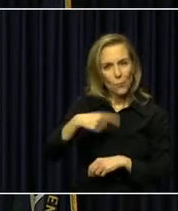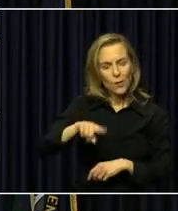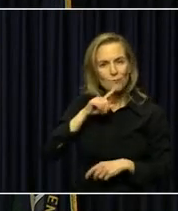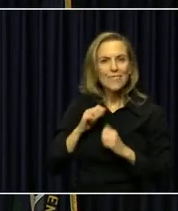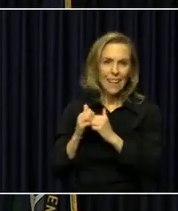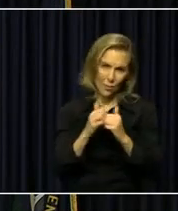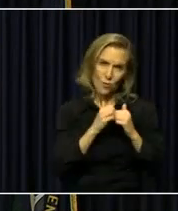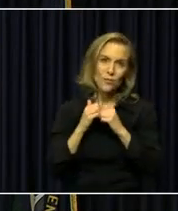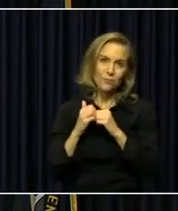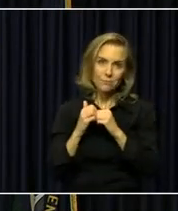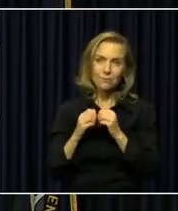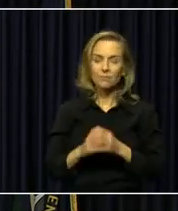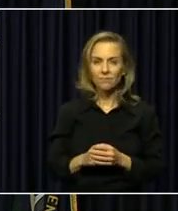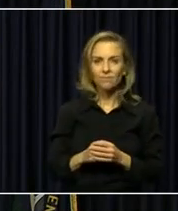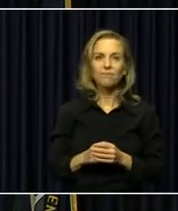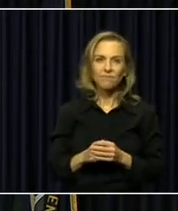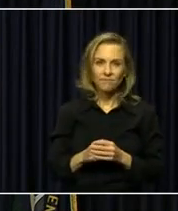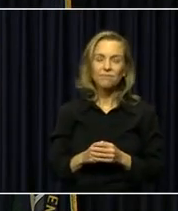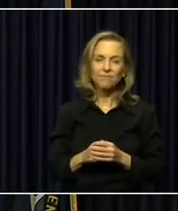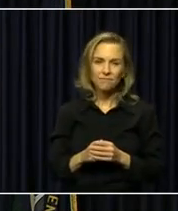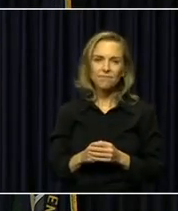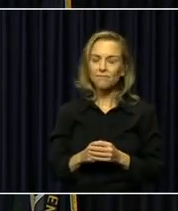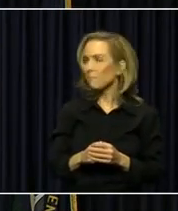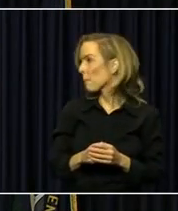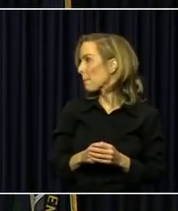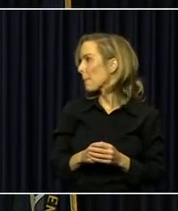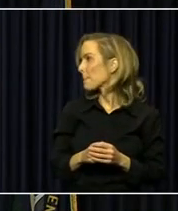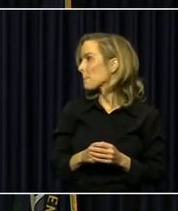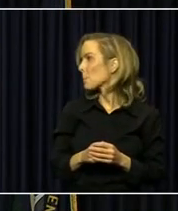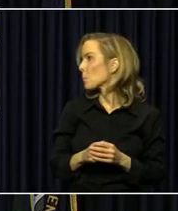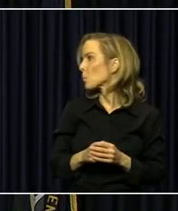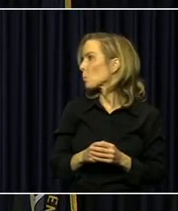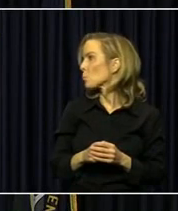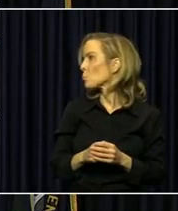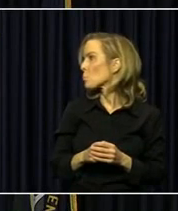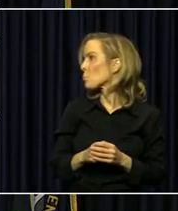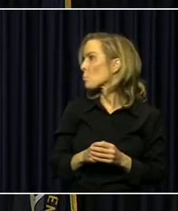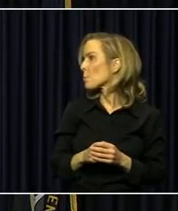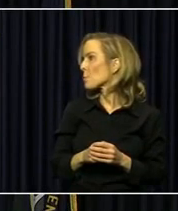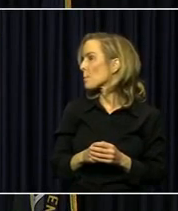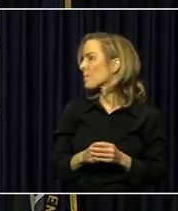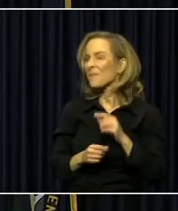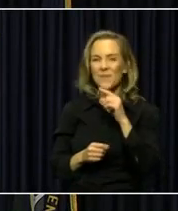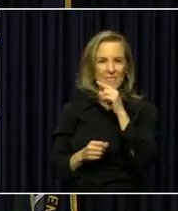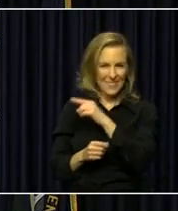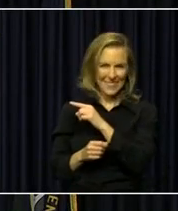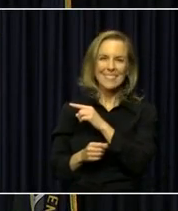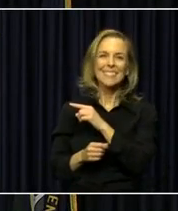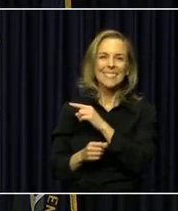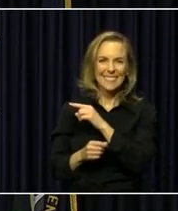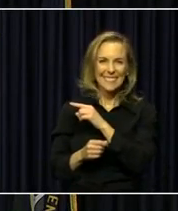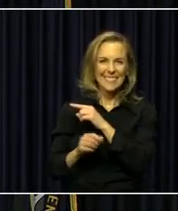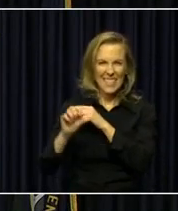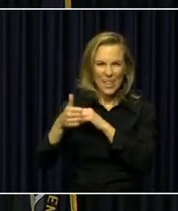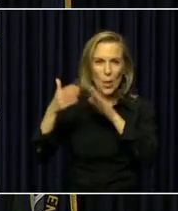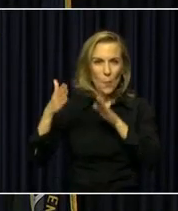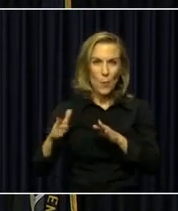WE HAVE SUCH AN INCREDIBLE GROUP OF PHYSICIANS AND NURSES AND